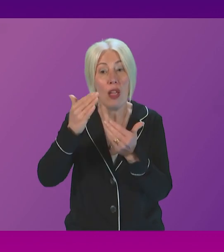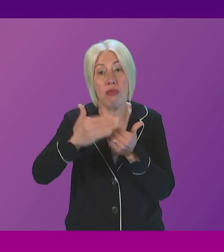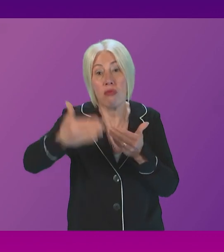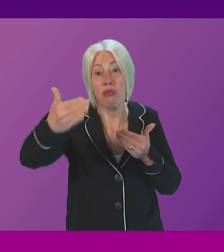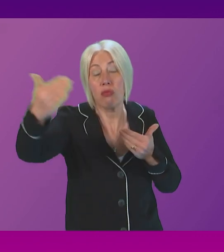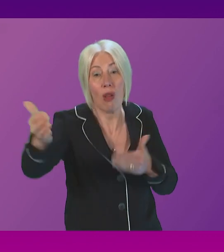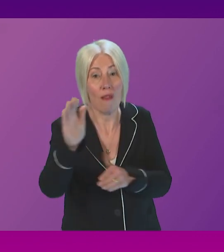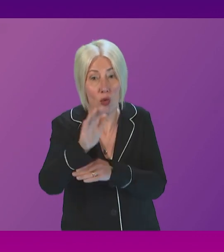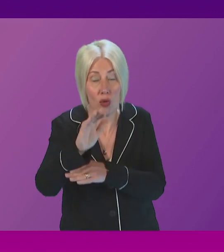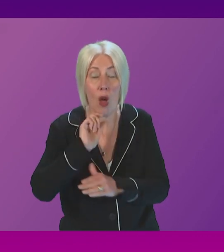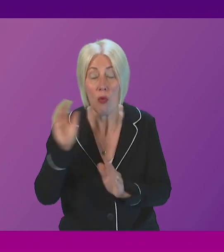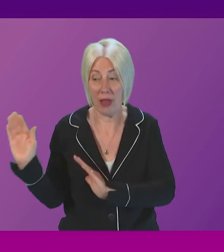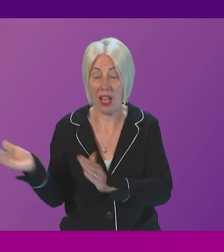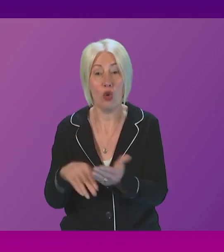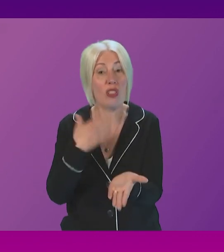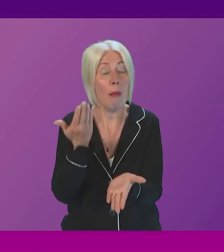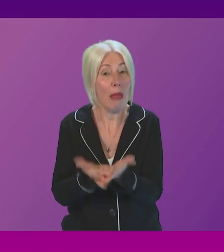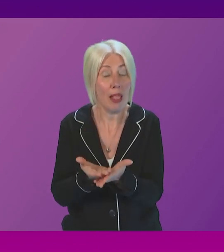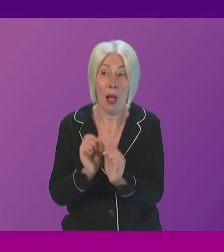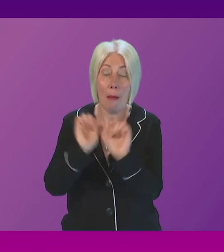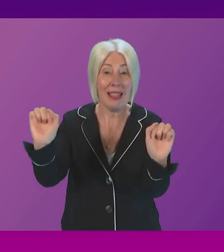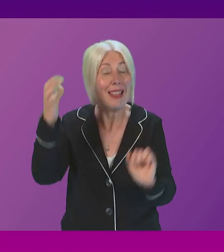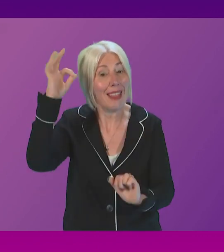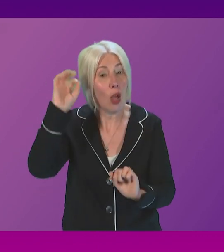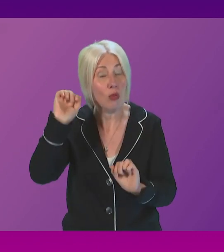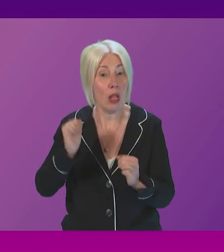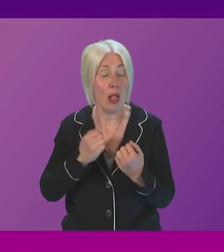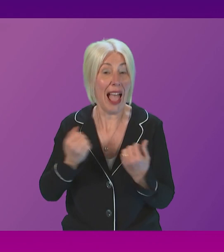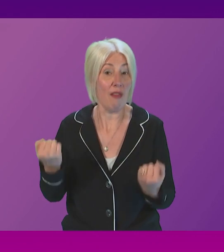We have also introduced a bill to give councils the power to raise funds through a visitor